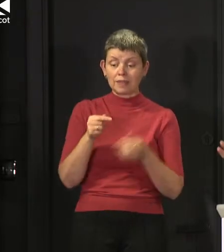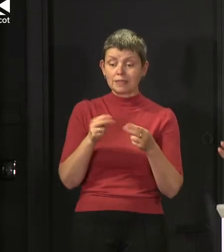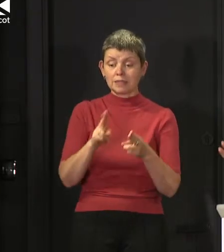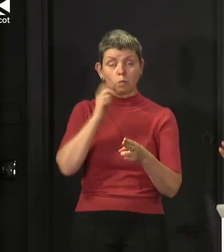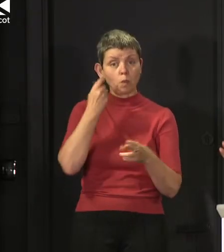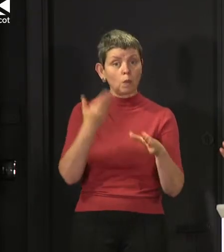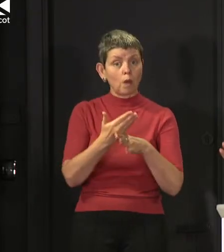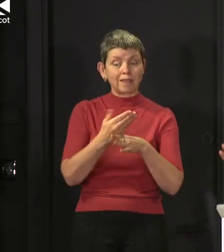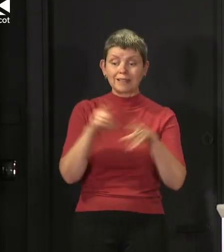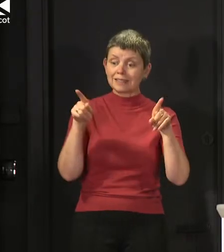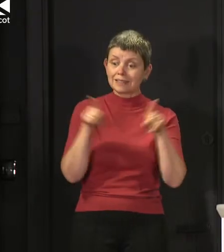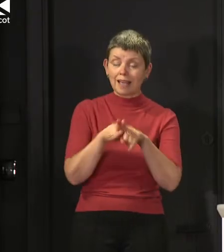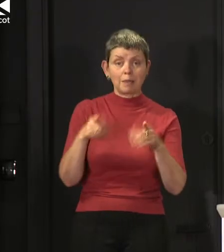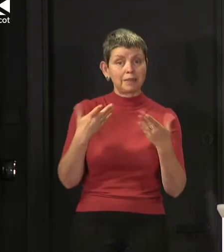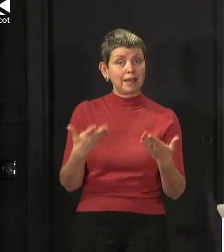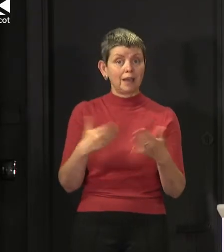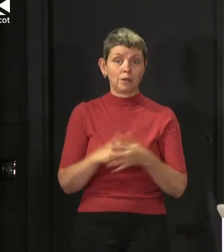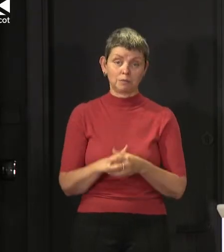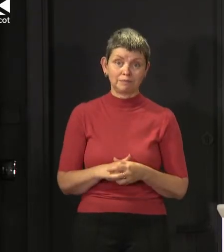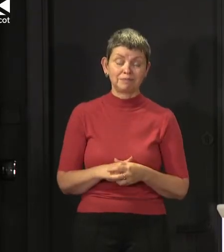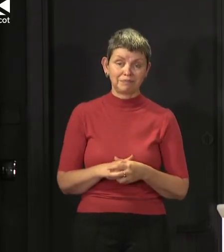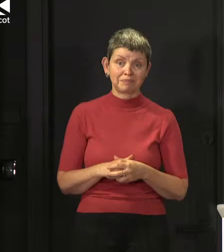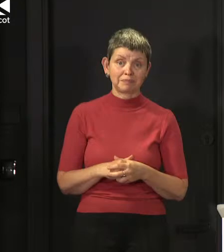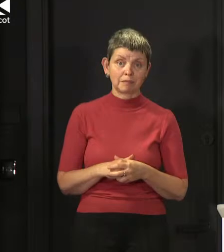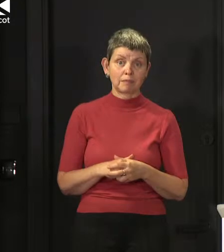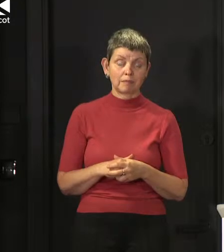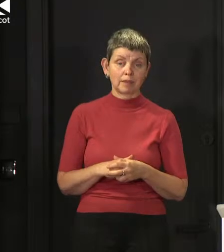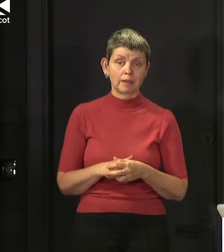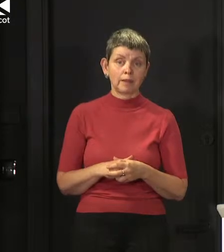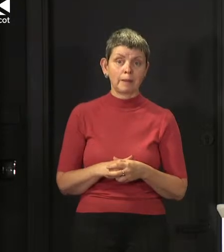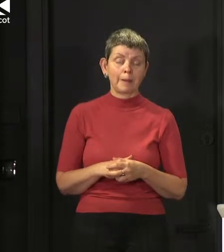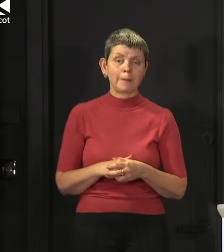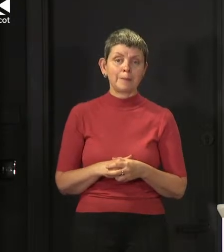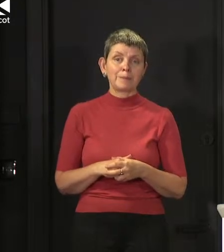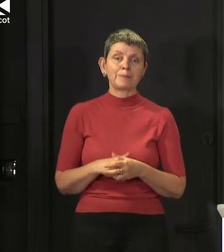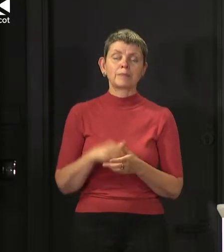scenario you are talking about, the same as it already works right now. So if somebody